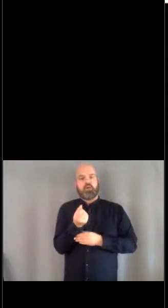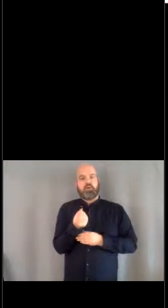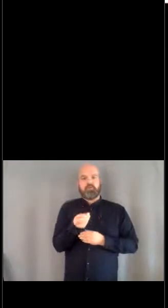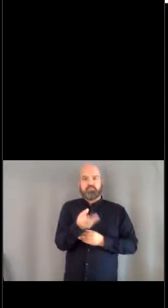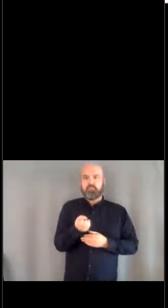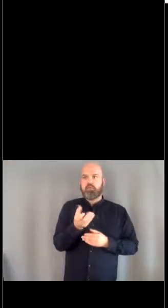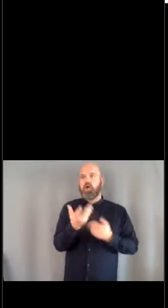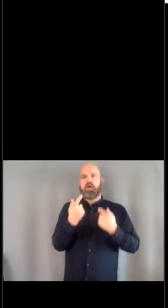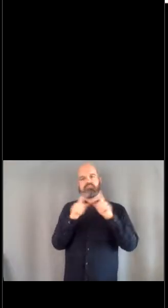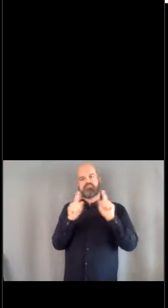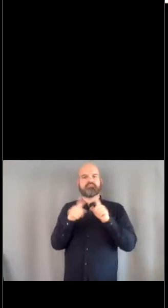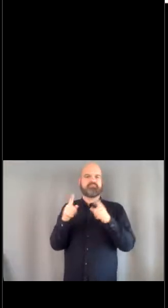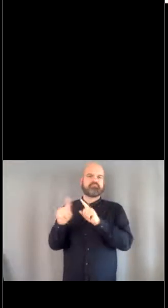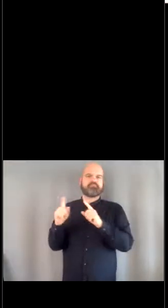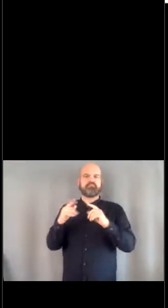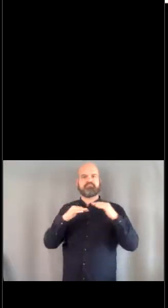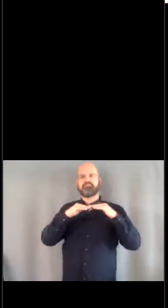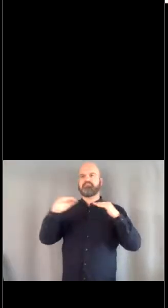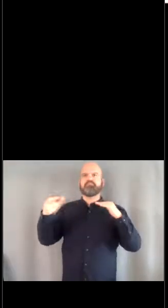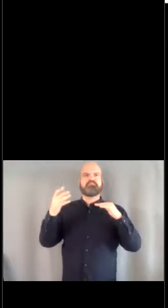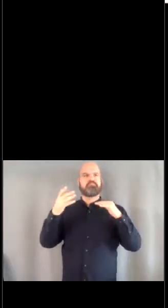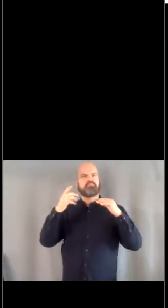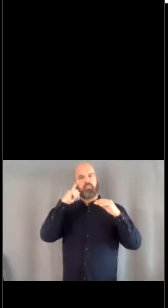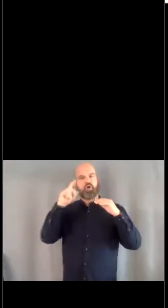across people with different types of disabilities.